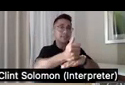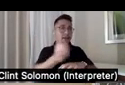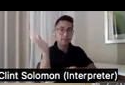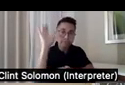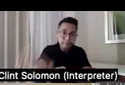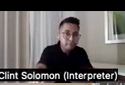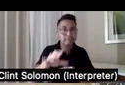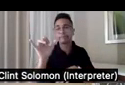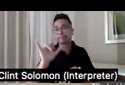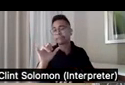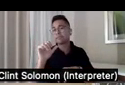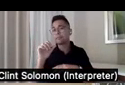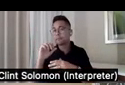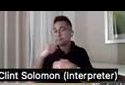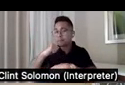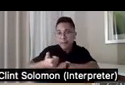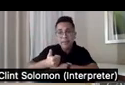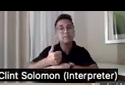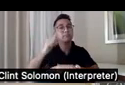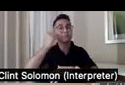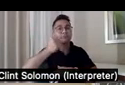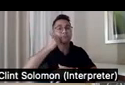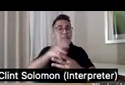daily schedules kids don't get to choose what they do through the whole